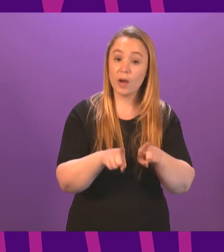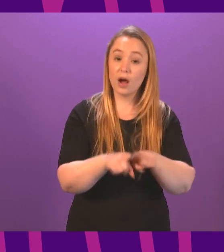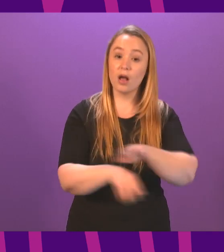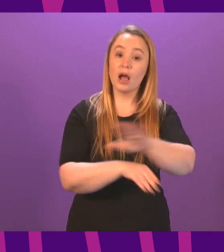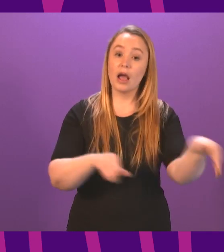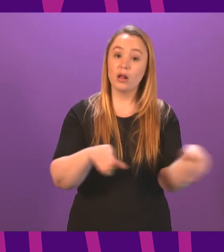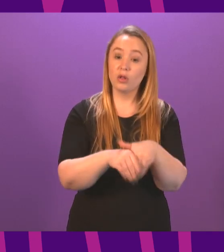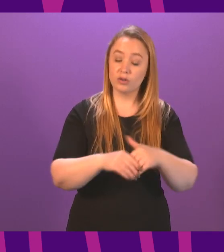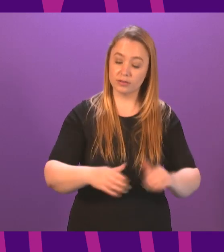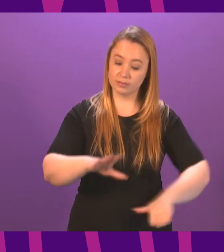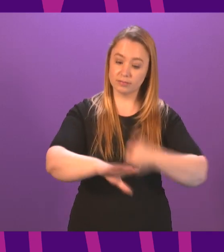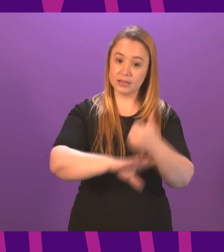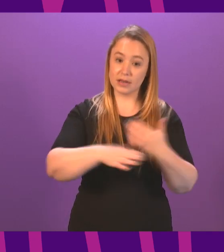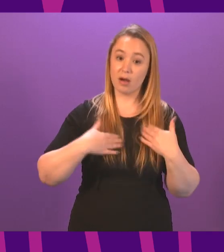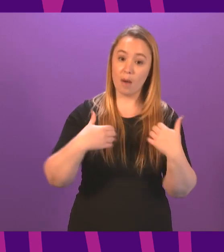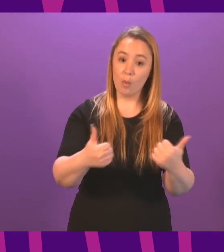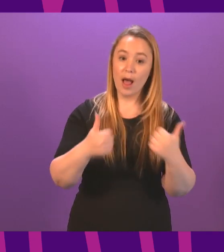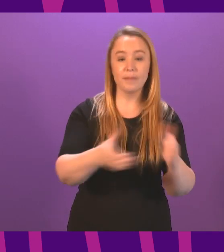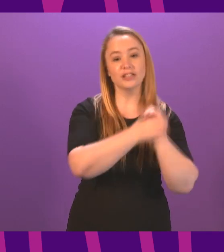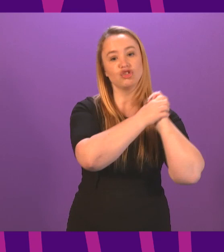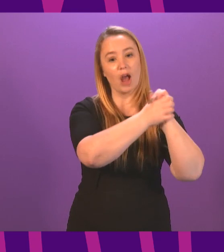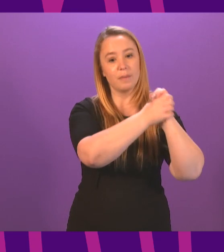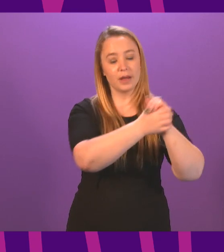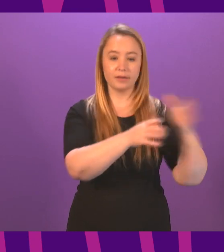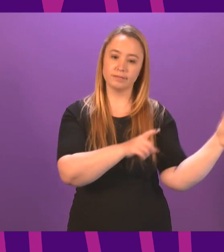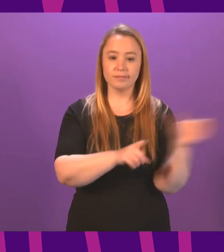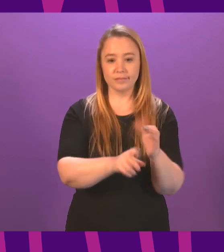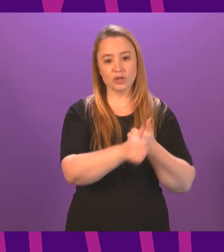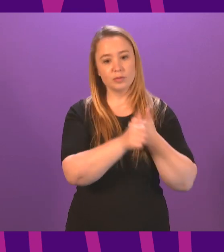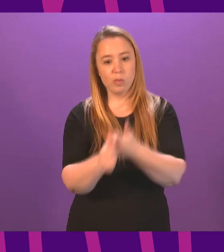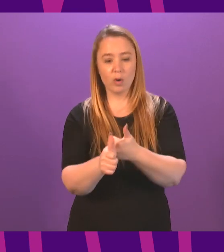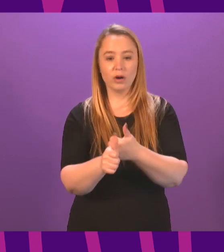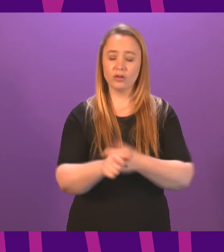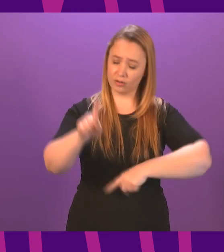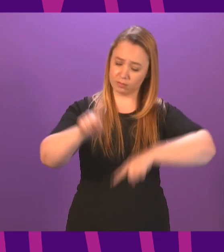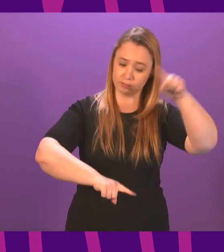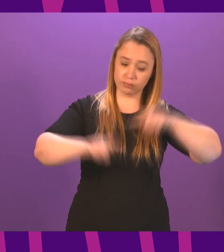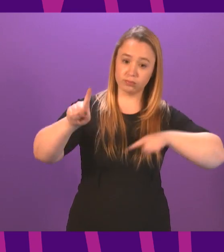We support the police in a range of different ways so that they can look after the mental